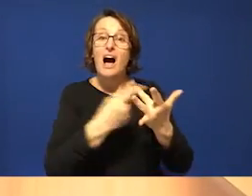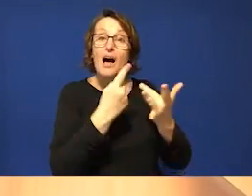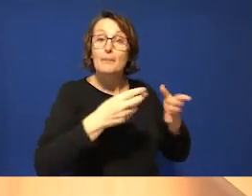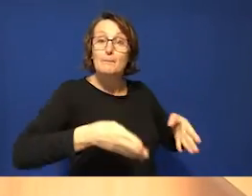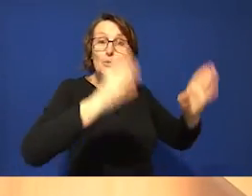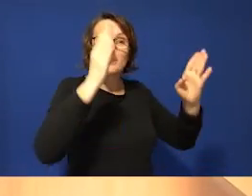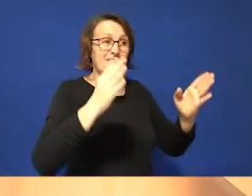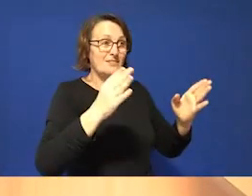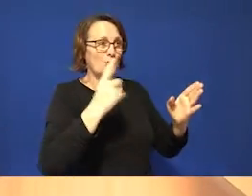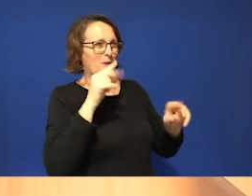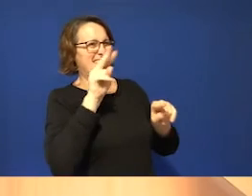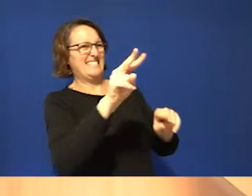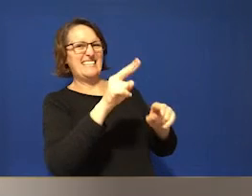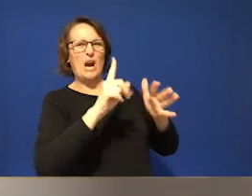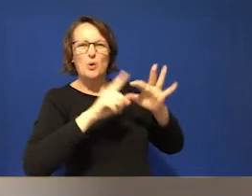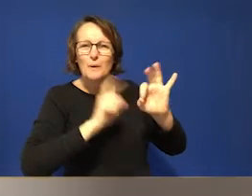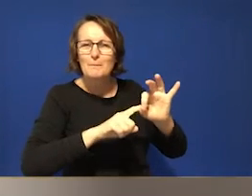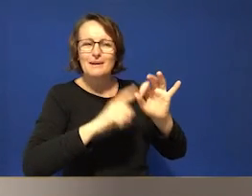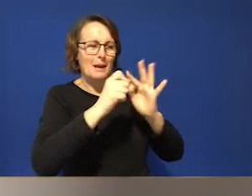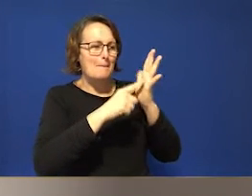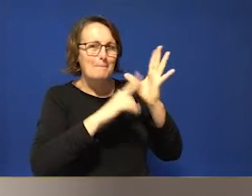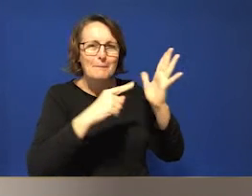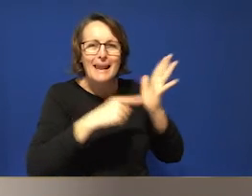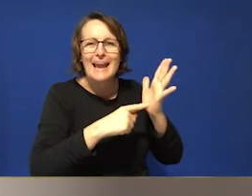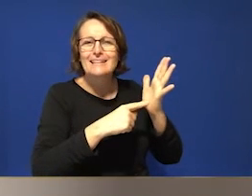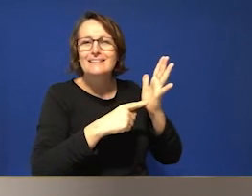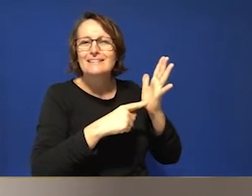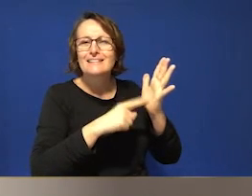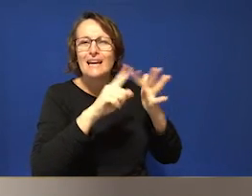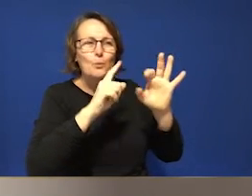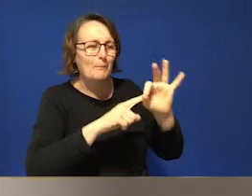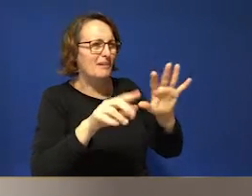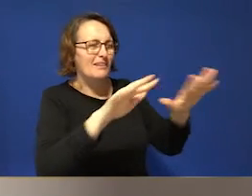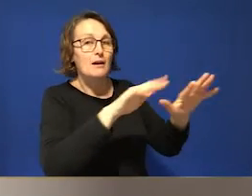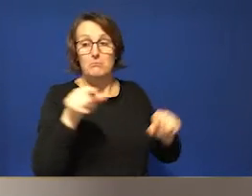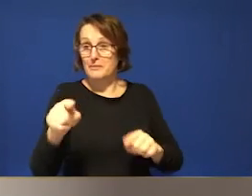to conceal have been done so, and yet you still have an incredibly efficient building.